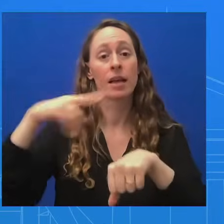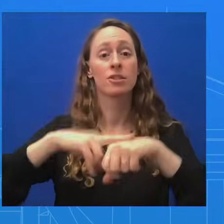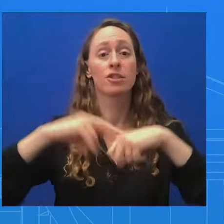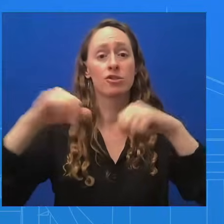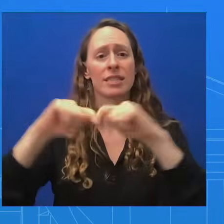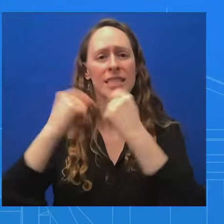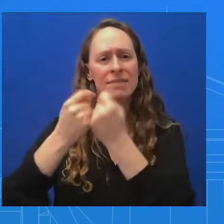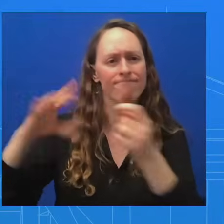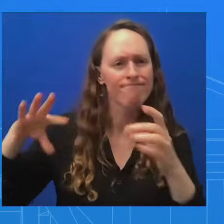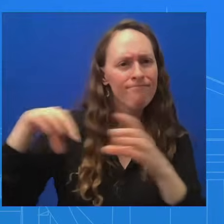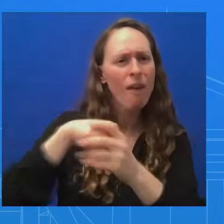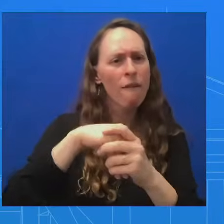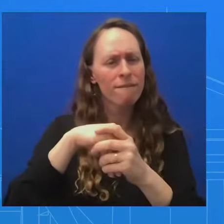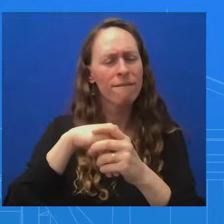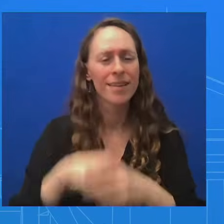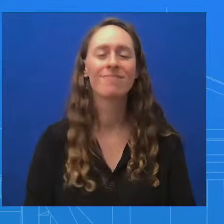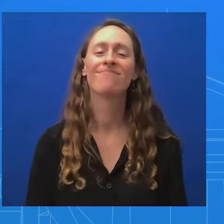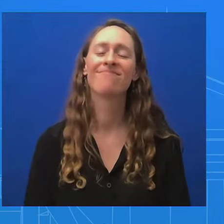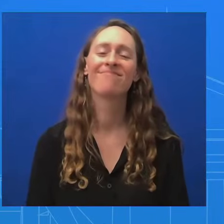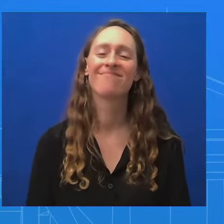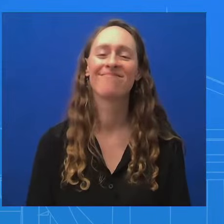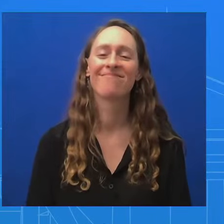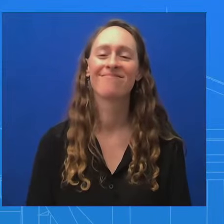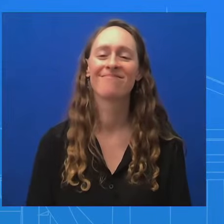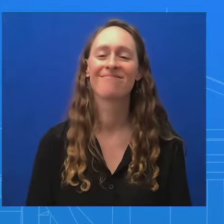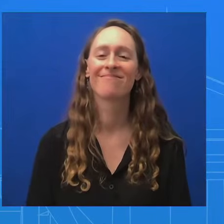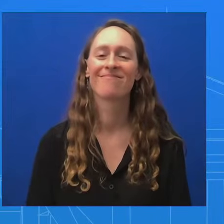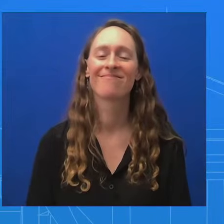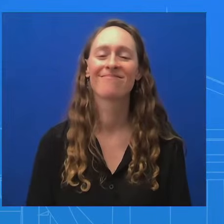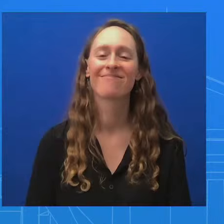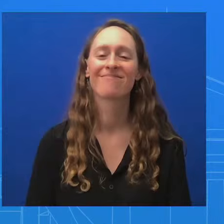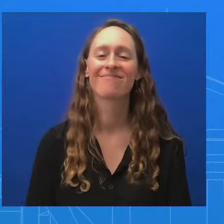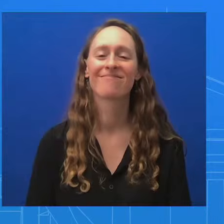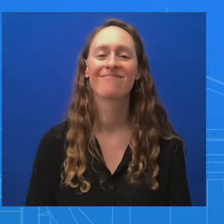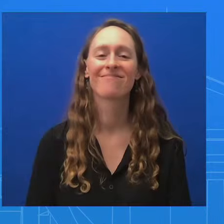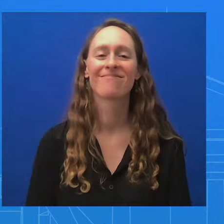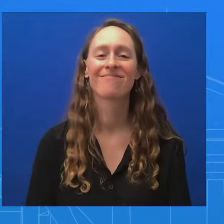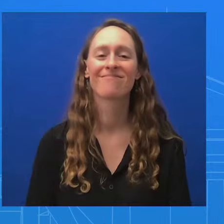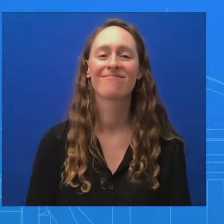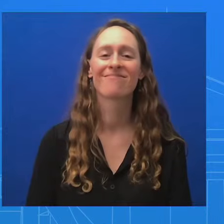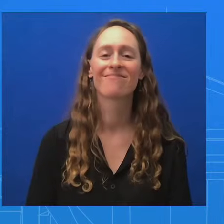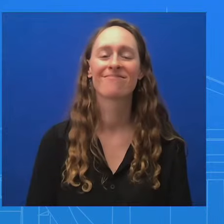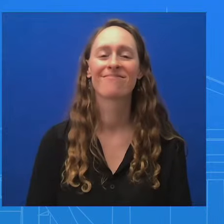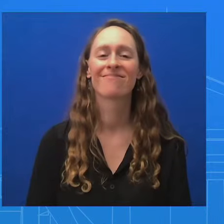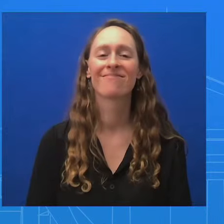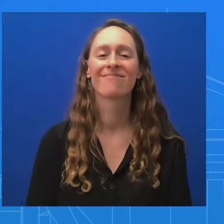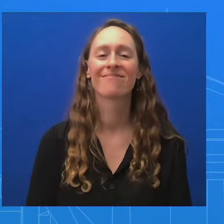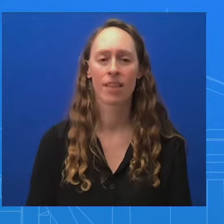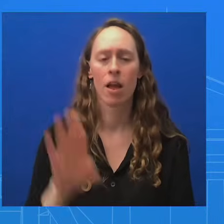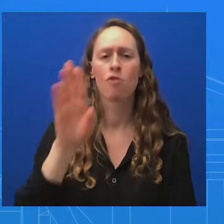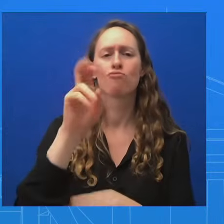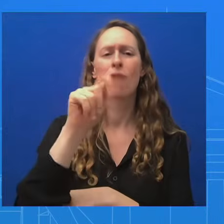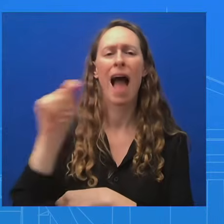So, that was -- Jake wanted to bring them together, A, to make sure they knew, you know, we still kept -- that we kept that connective tissue with them,